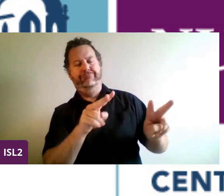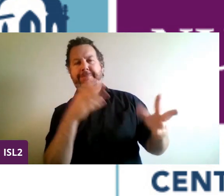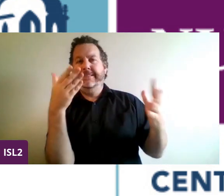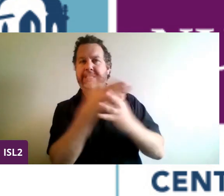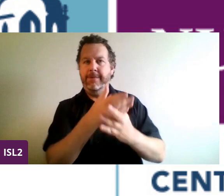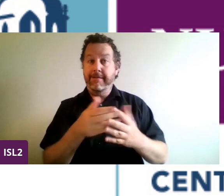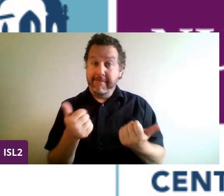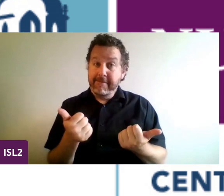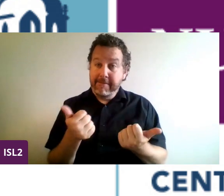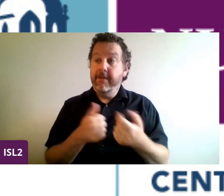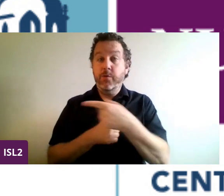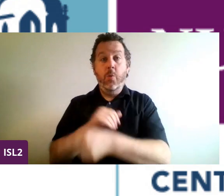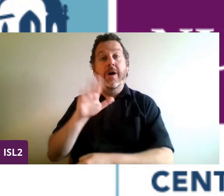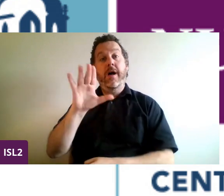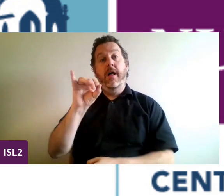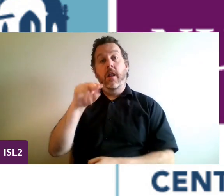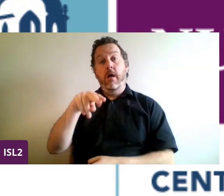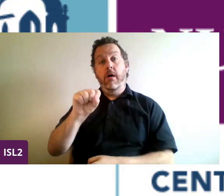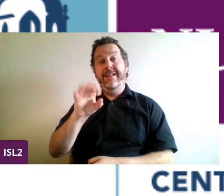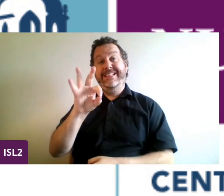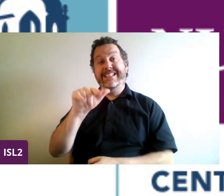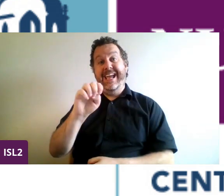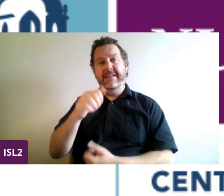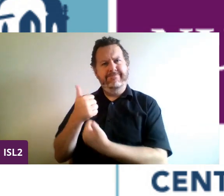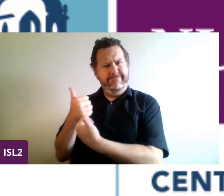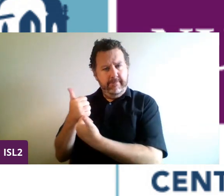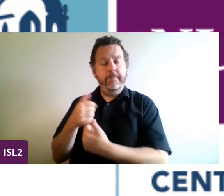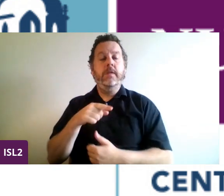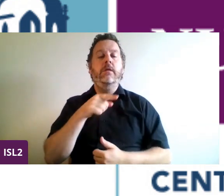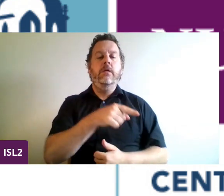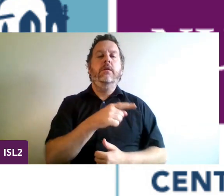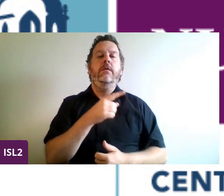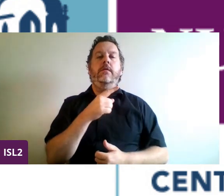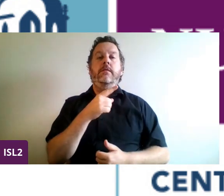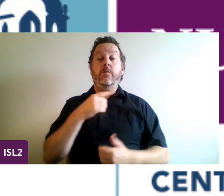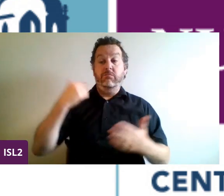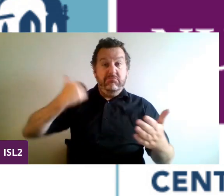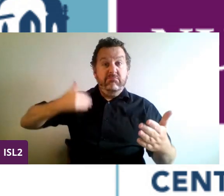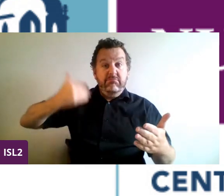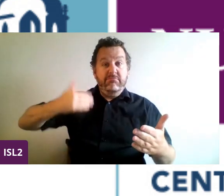to make these things available with a broad variety of tools. They were recently acquired